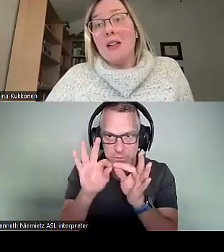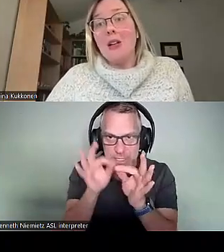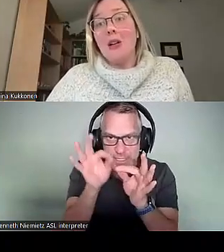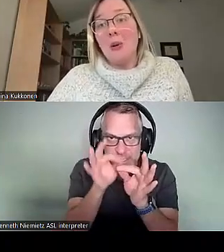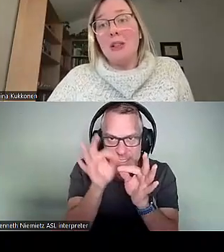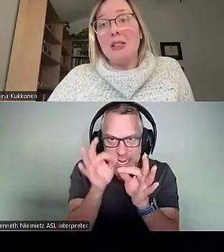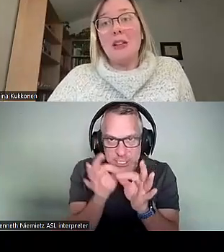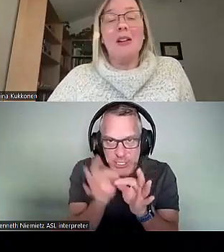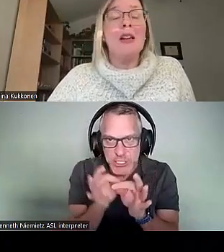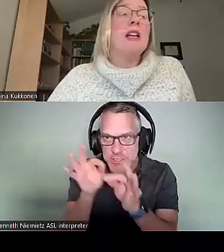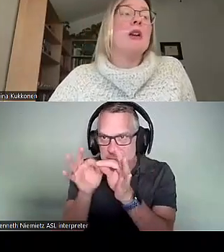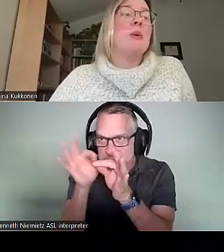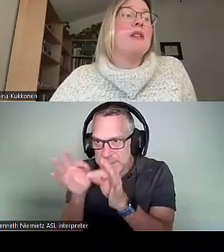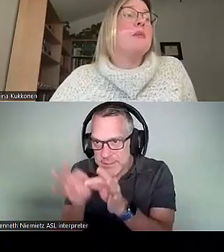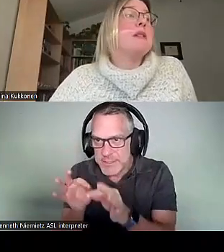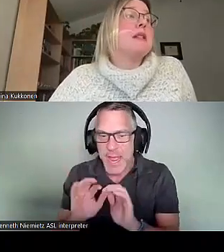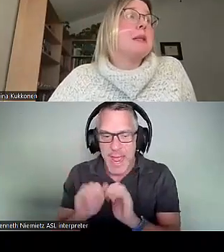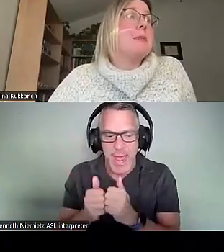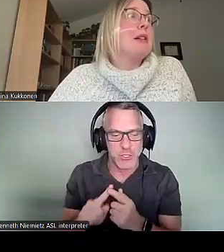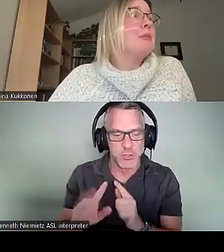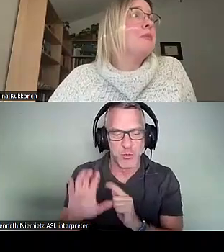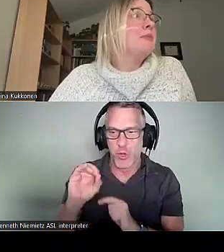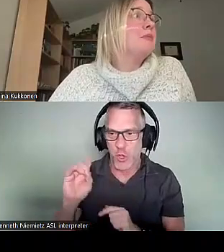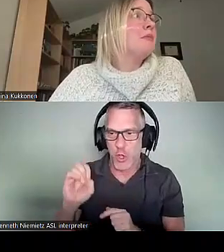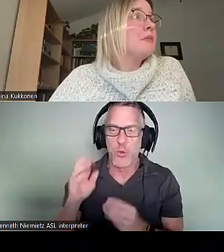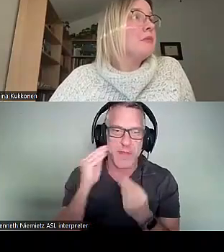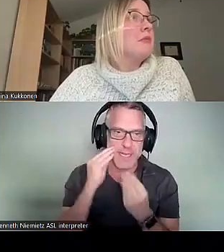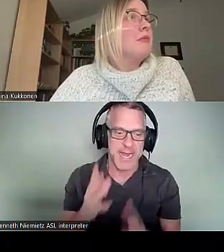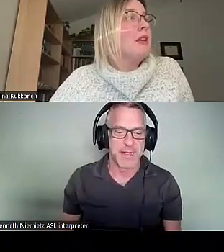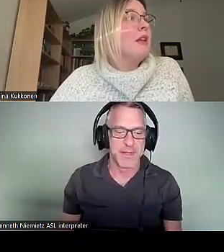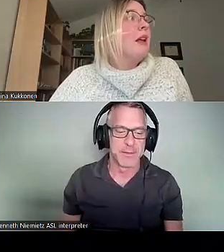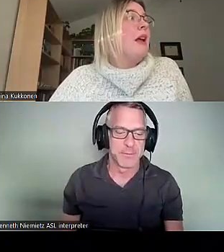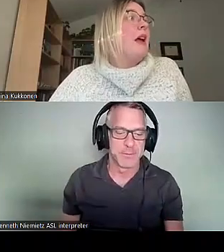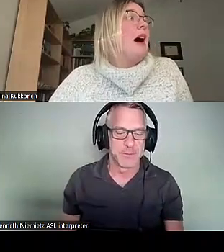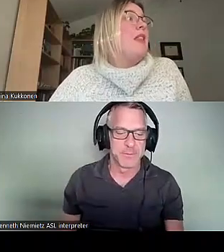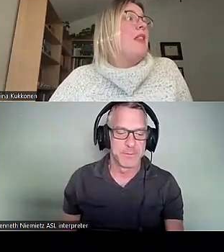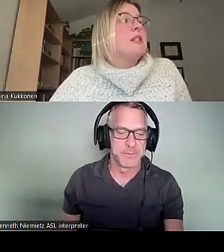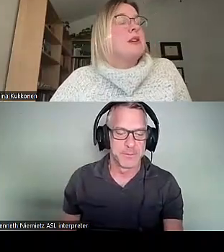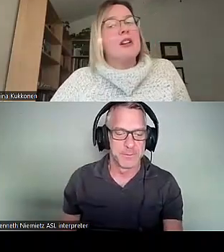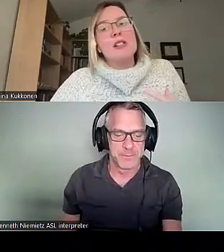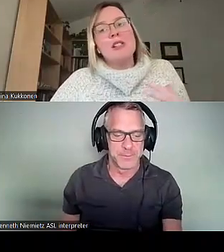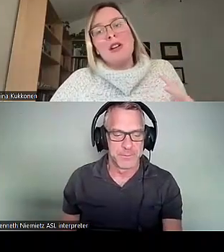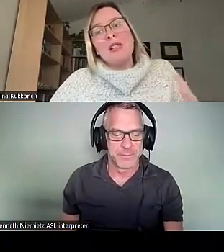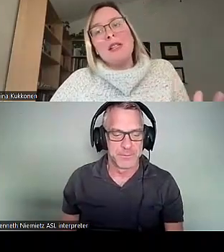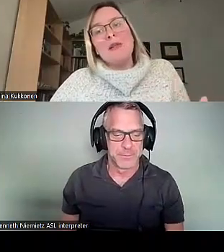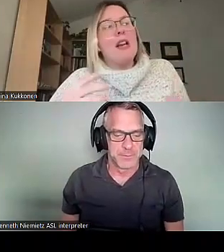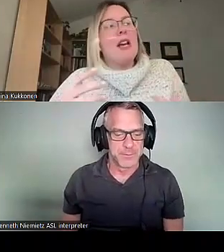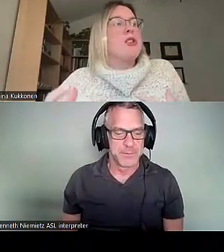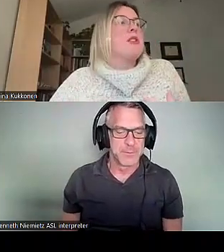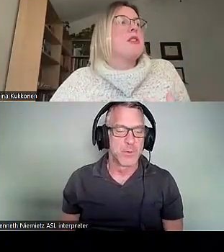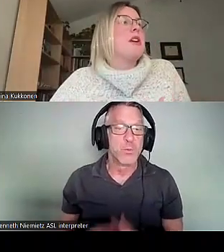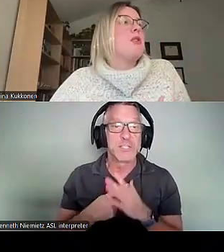data and coding the data in a way that we didn't expect. And then we started to seeing connections